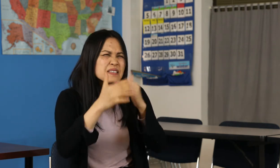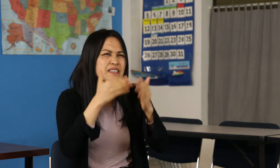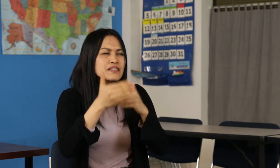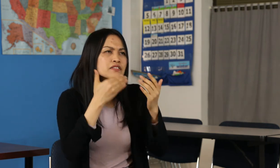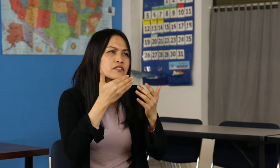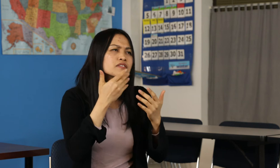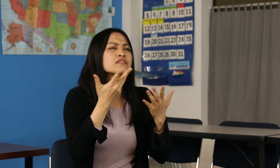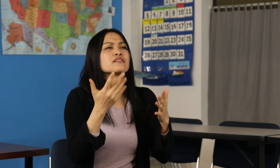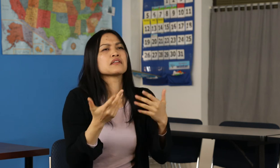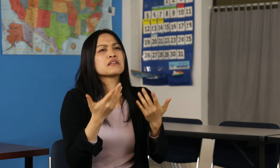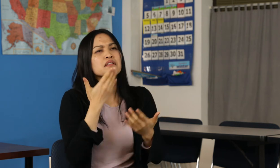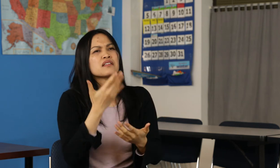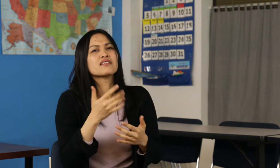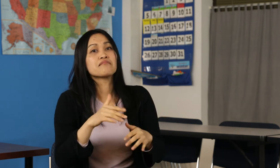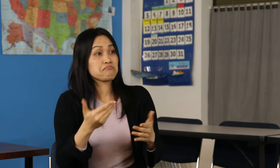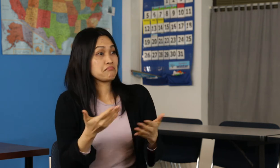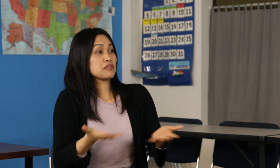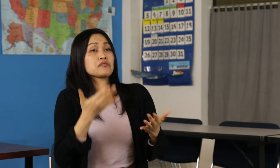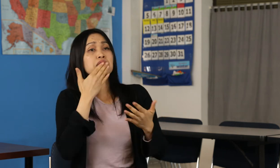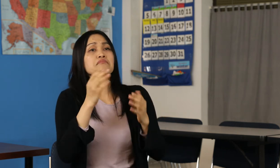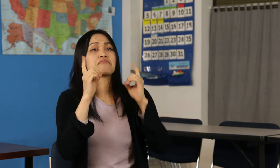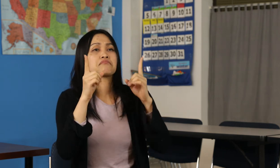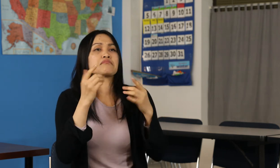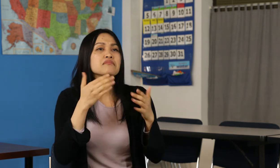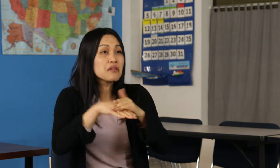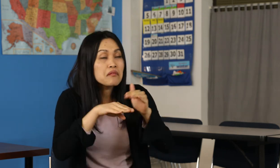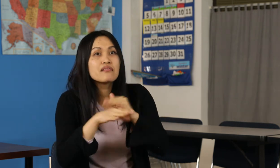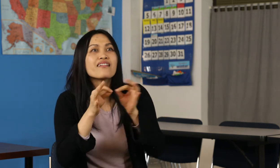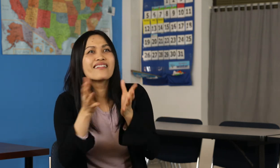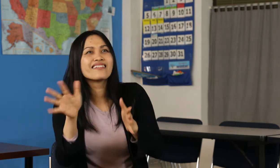Things progressed, and it went well and I improved. I feel like Deaf education and interpreter access here is really good.